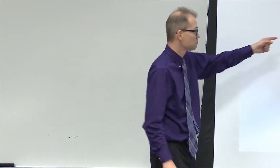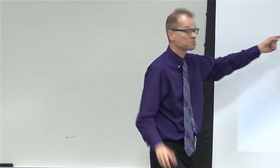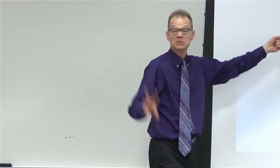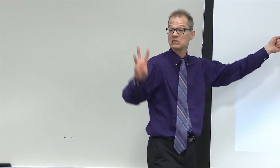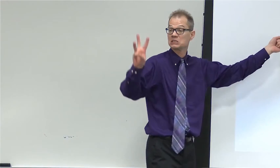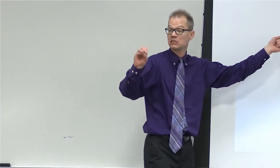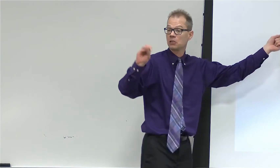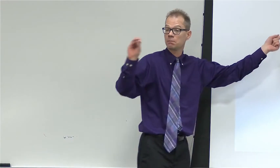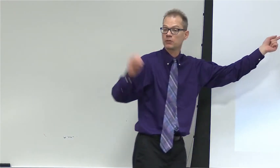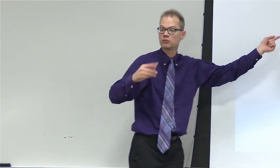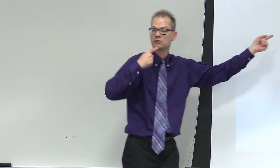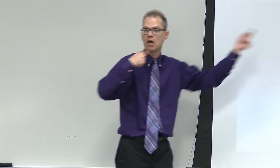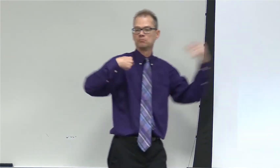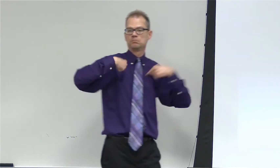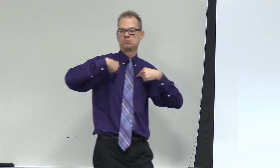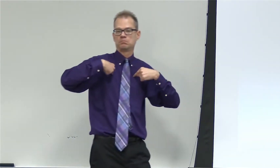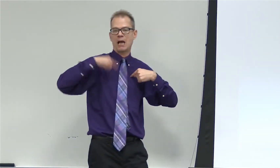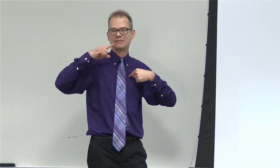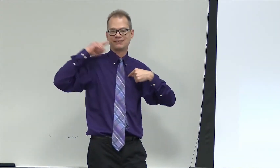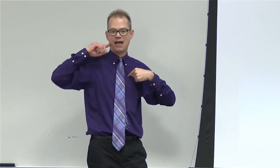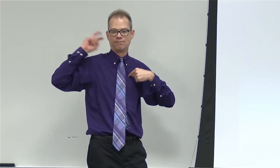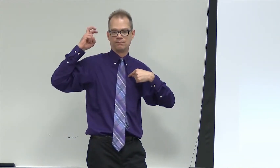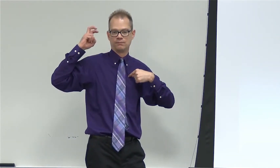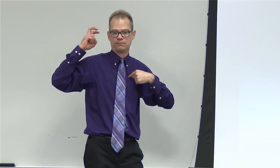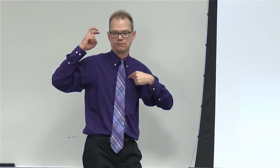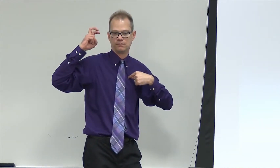60% said, "I am deaf," identified as deaf,